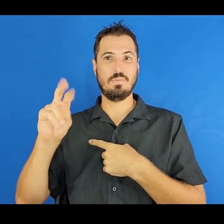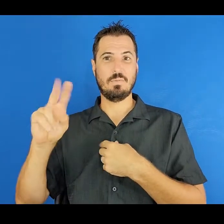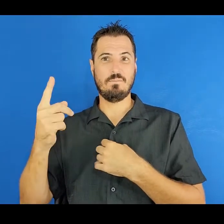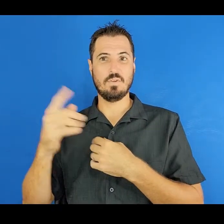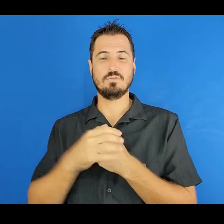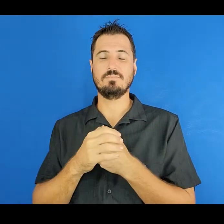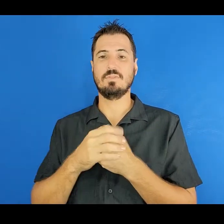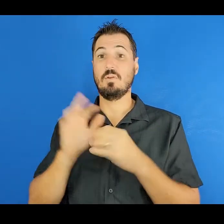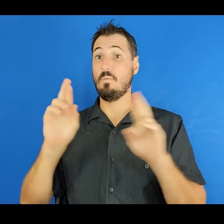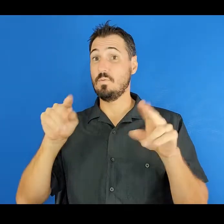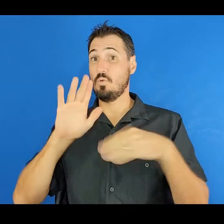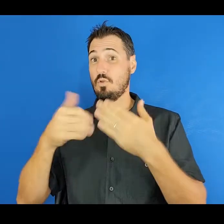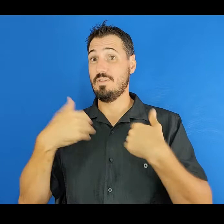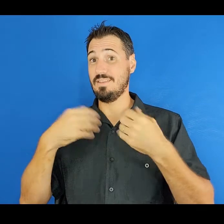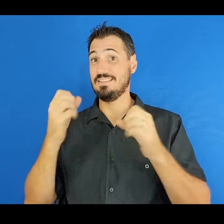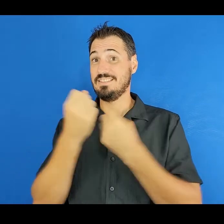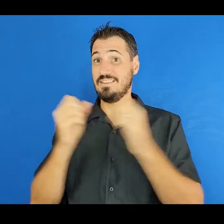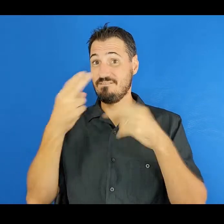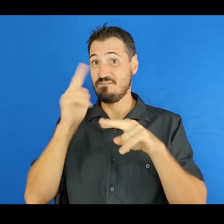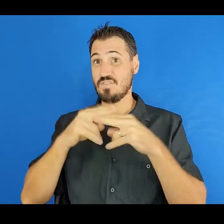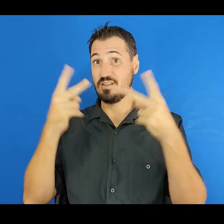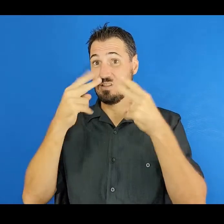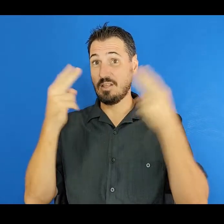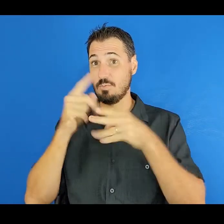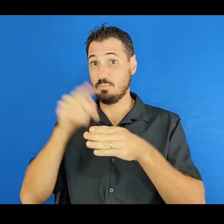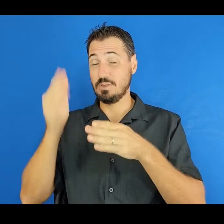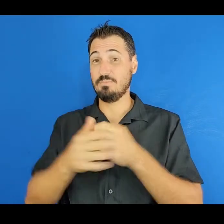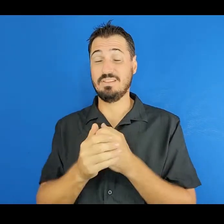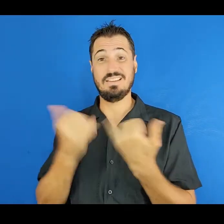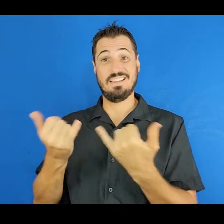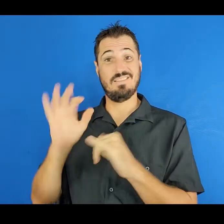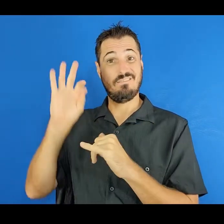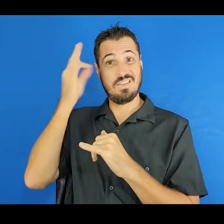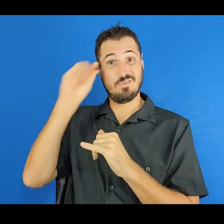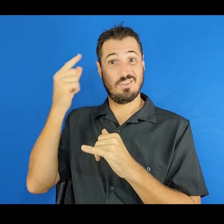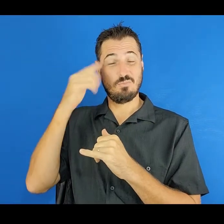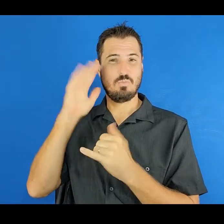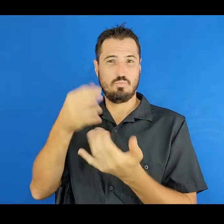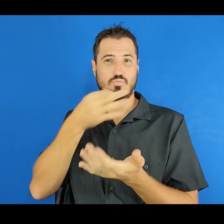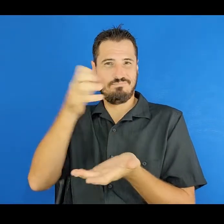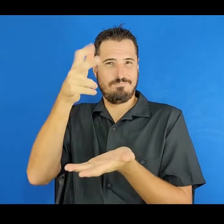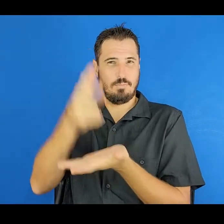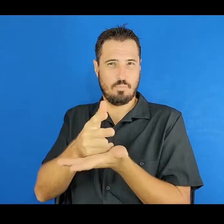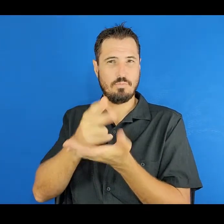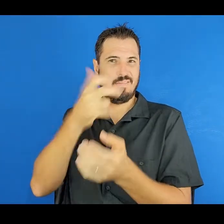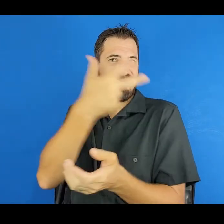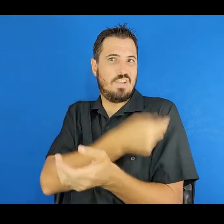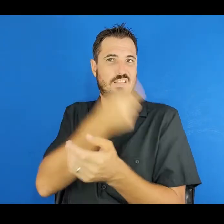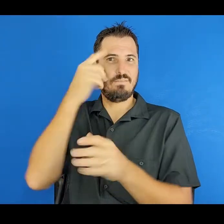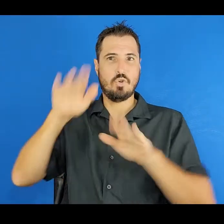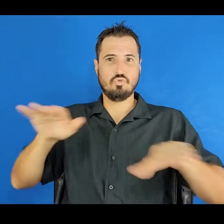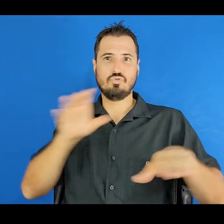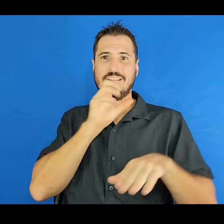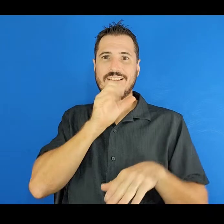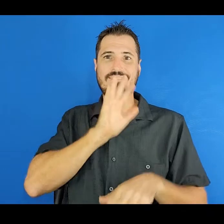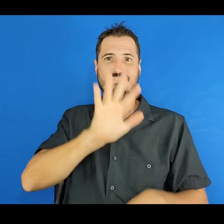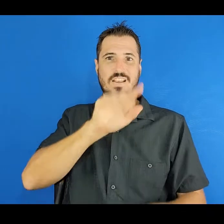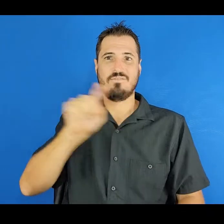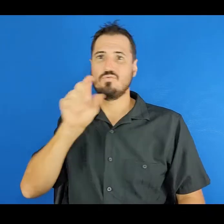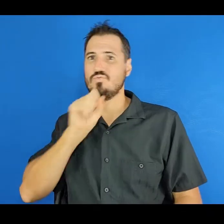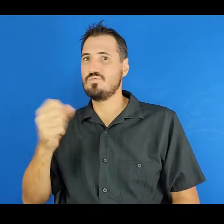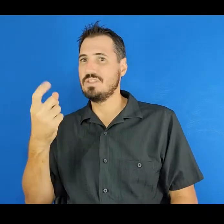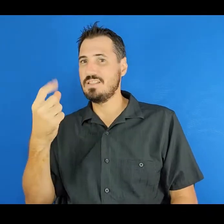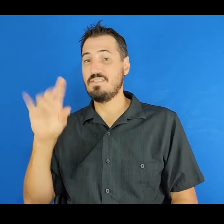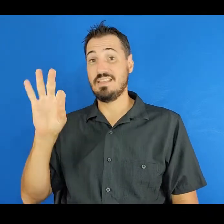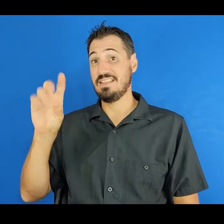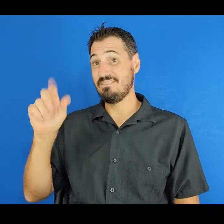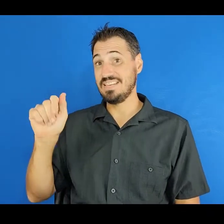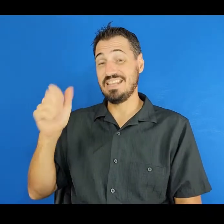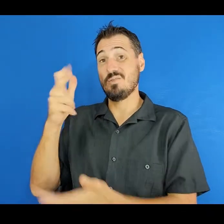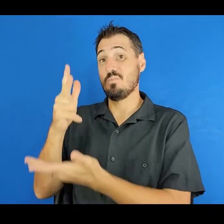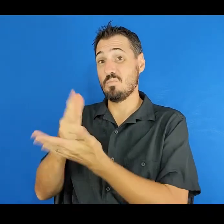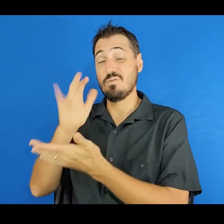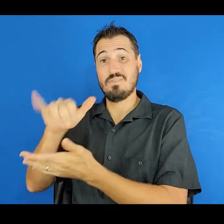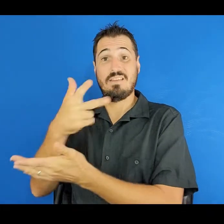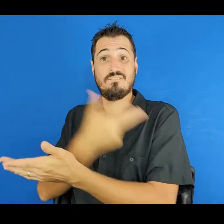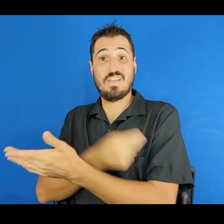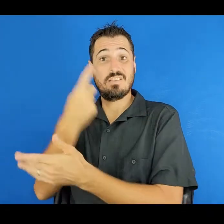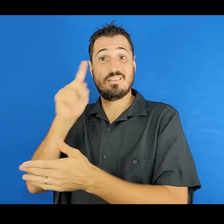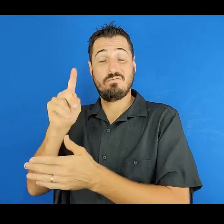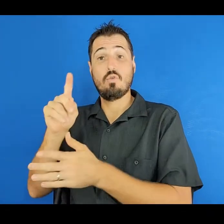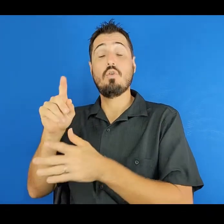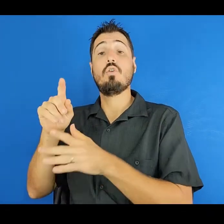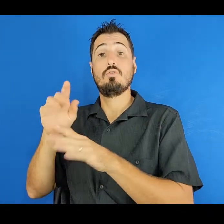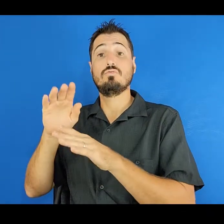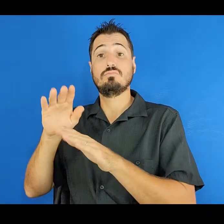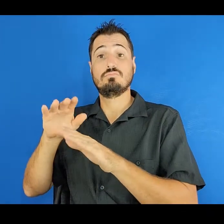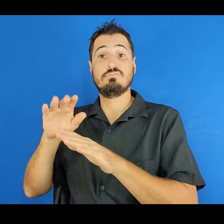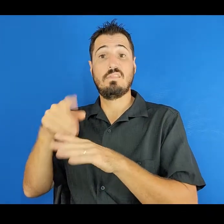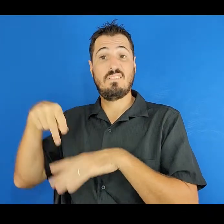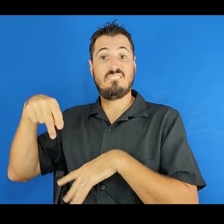The federal government is nearing approval of the first vaccine for children ages 5 to 11. The FDA approved the Pfizer vaccine for this age group last week, and the CDC is meeting this week to